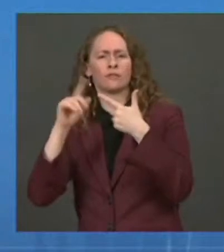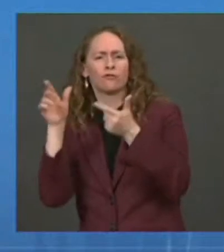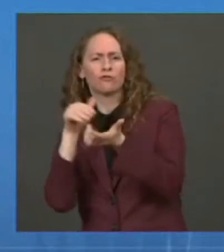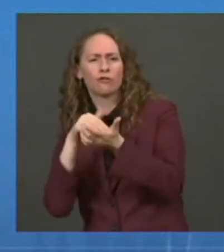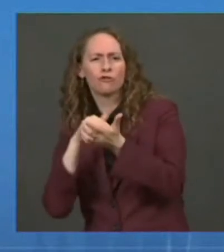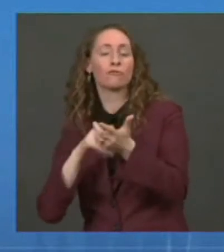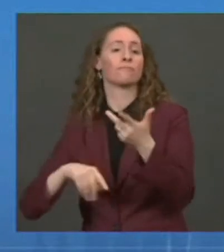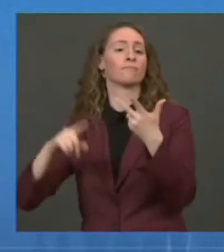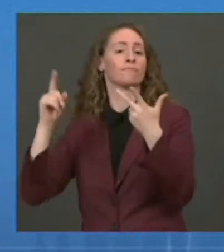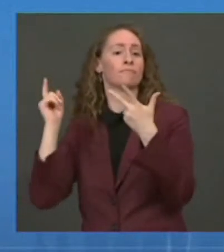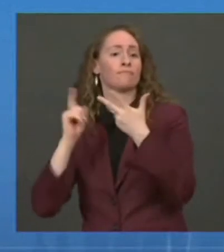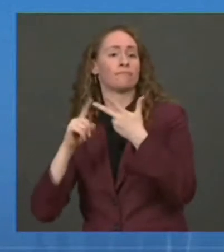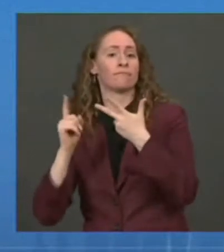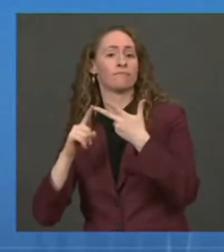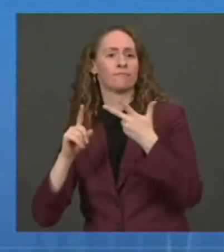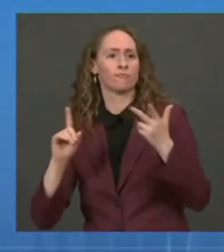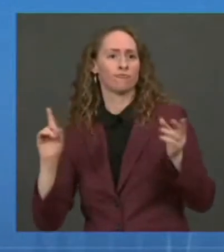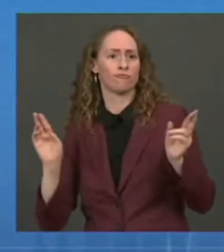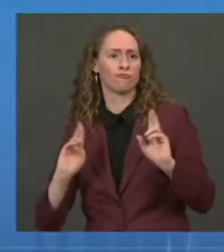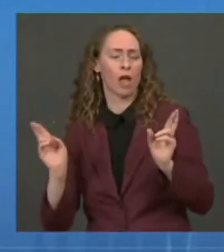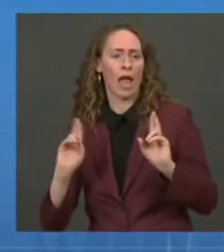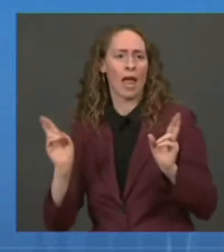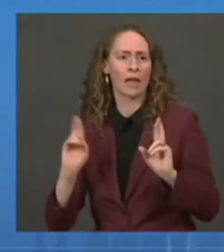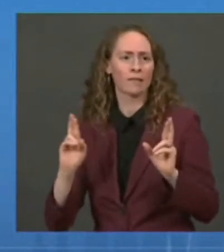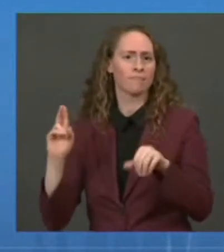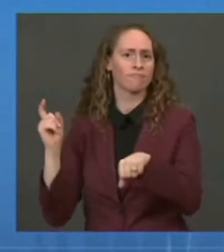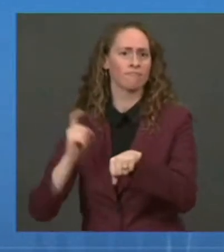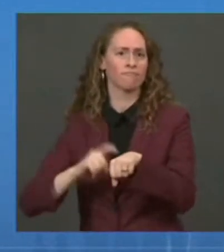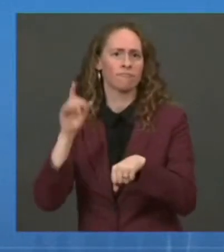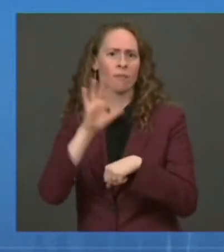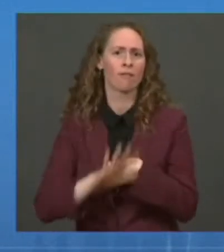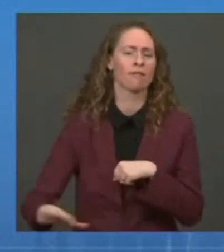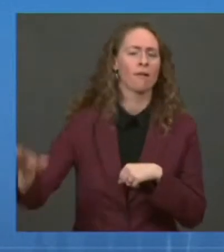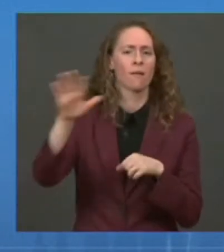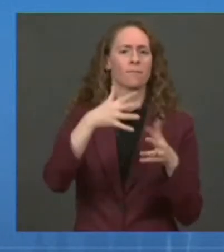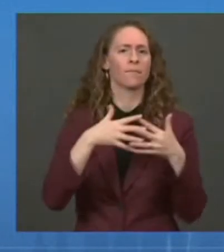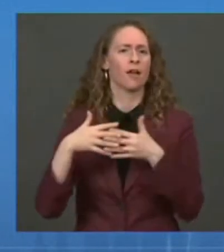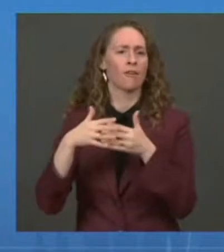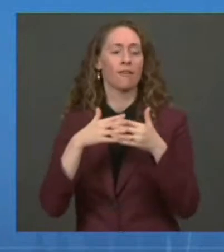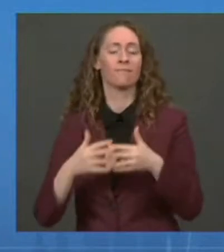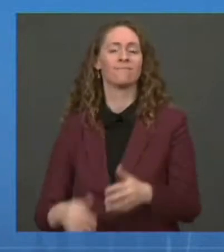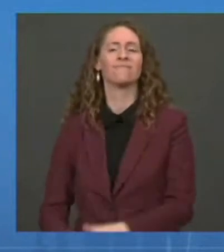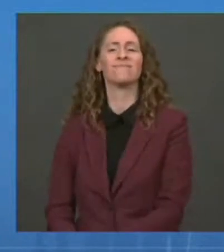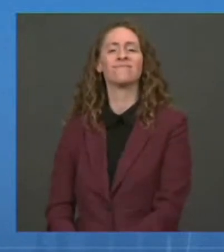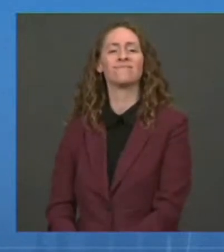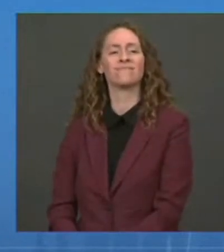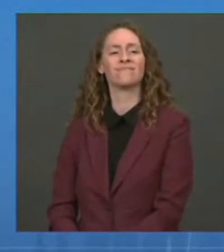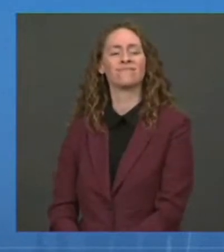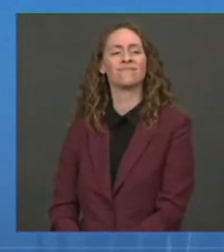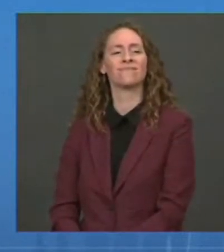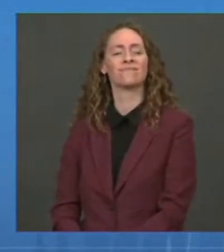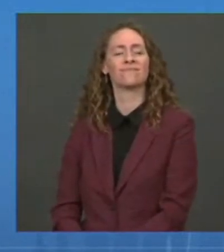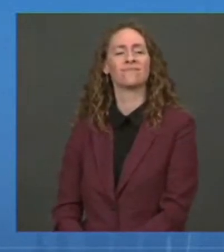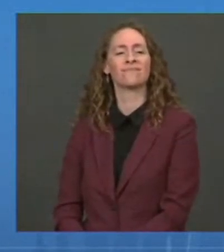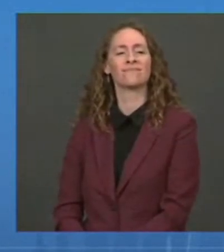THE COUNTRY. FIRST SO FAR 41 MILLION AMERICANS GOT THE BOOSTER SHOT BUT WE KNOW THERE ARE STILL